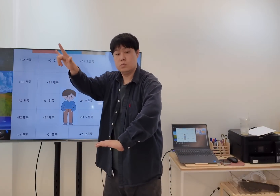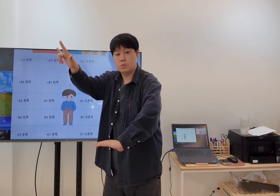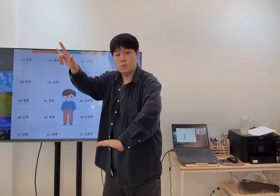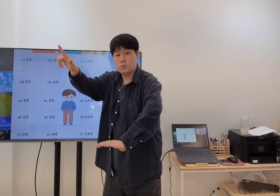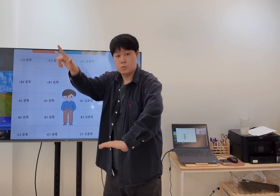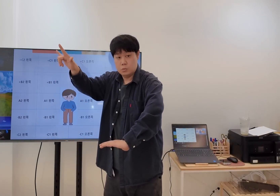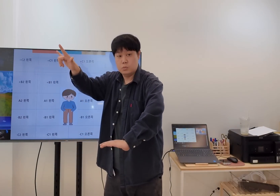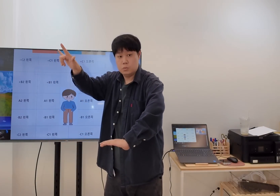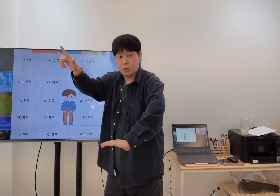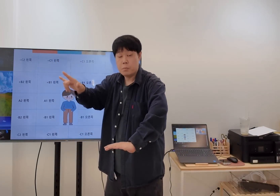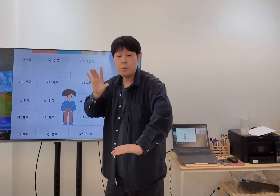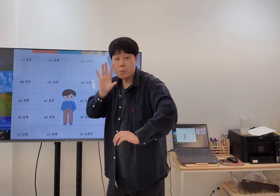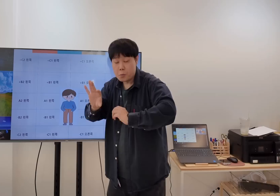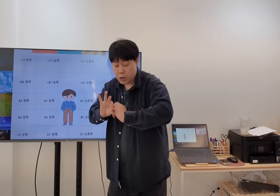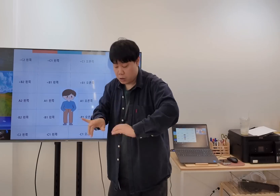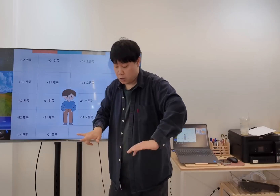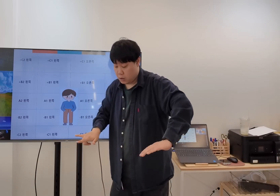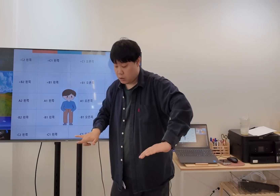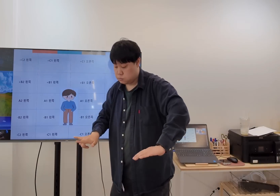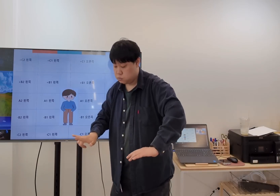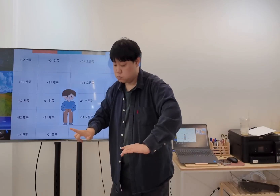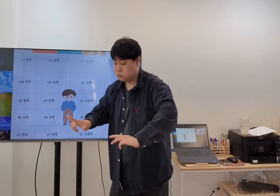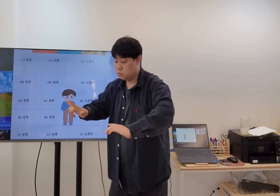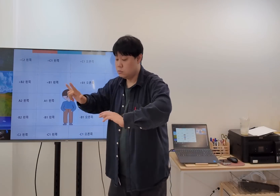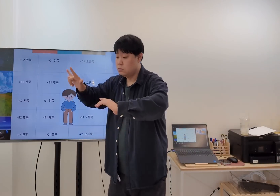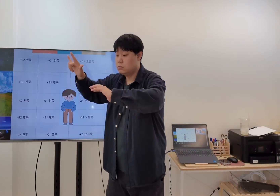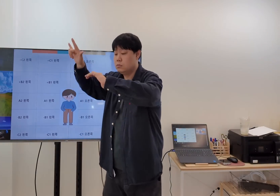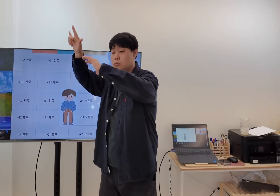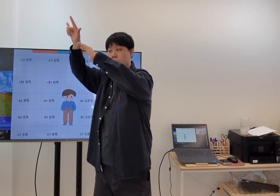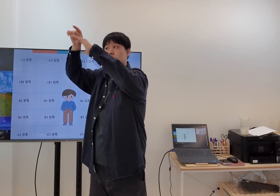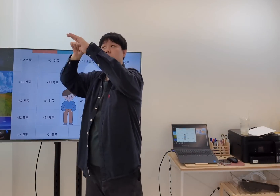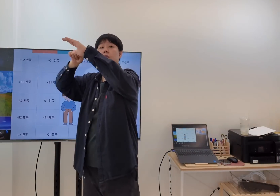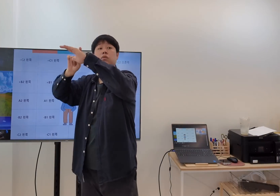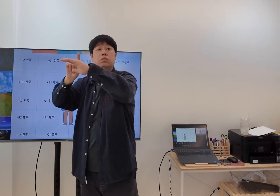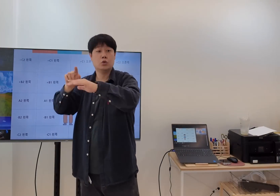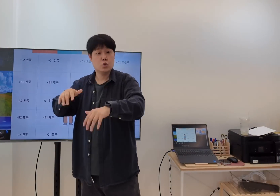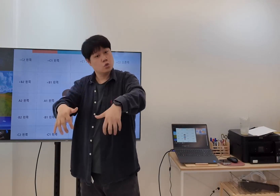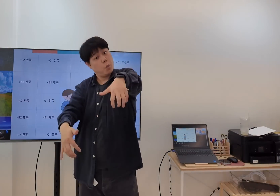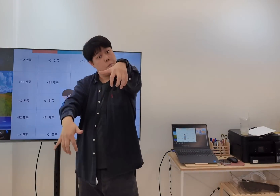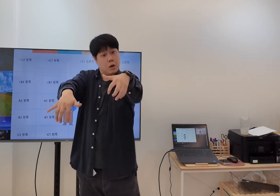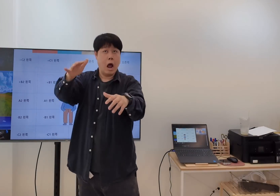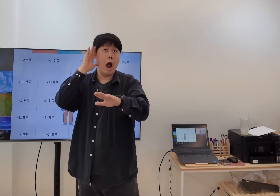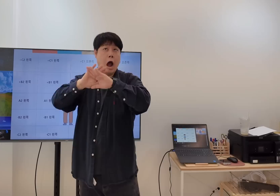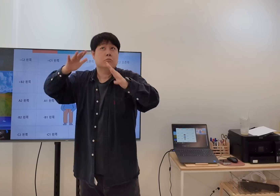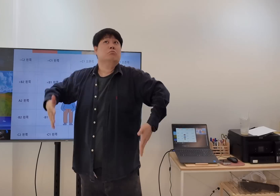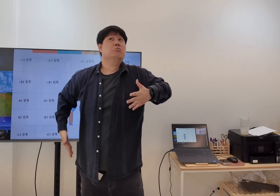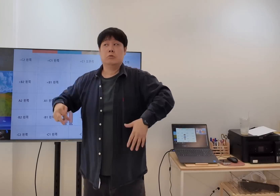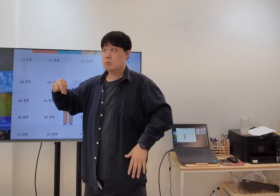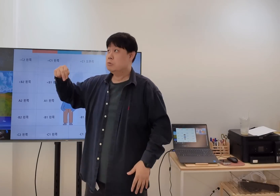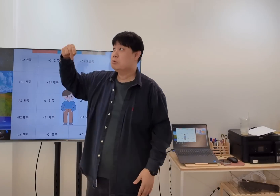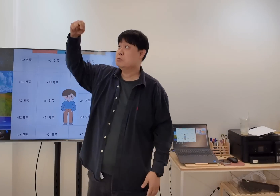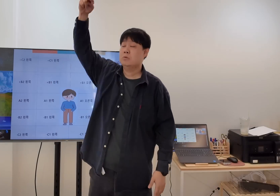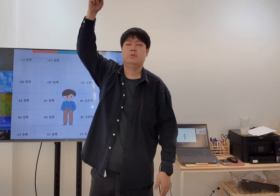It flies into the sky. Can zombies fly and follow me?